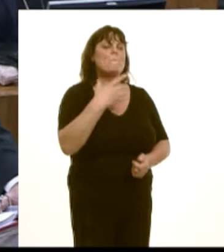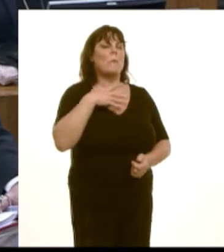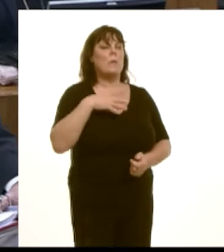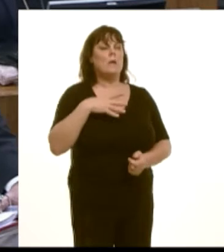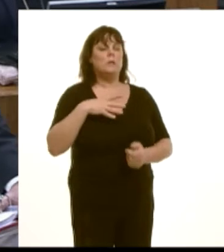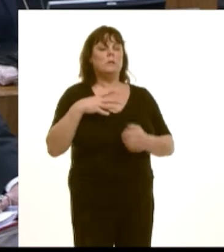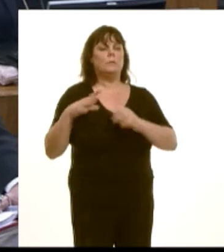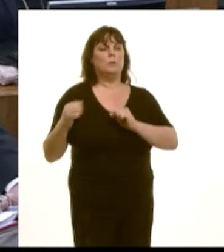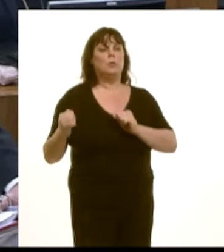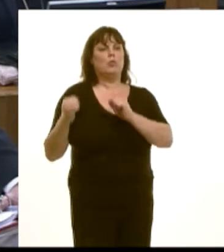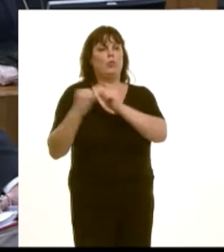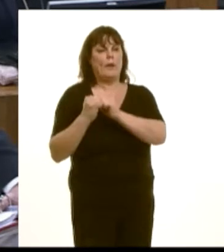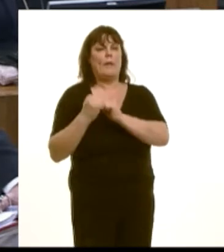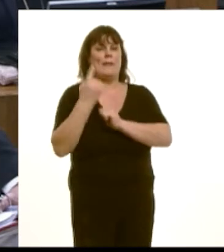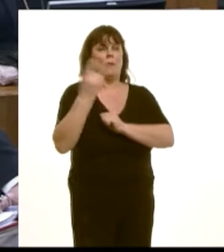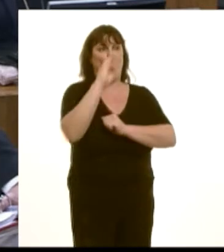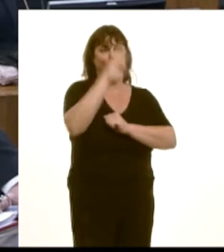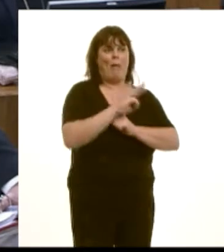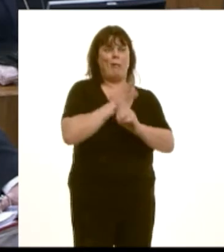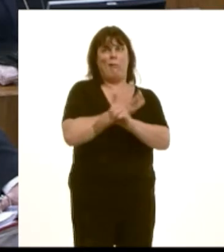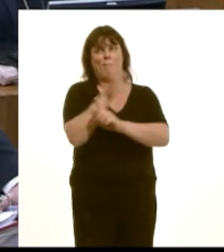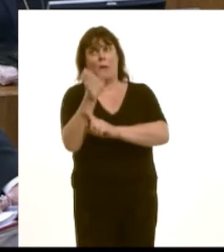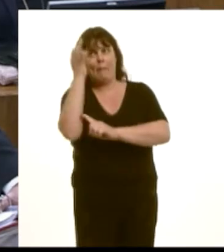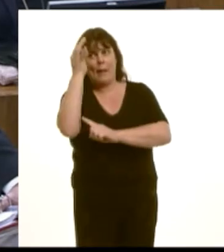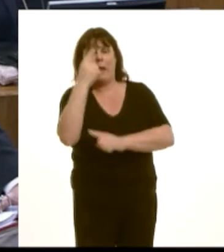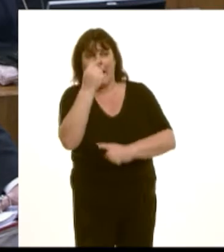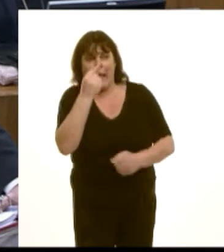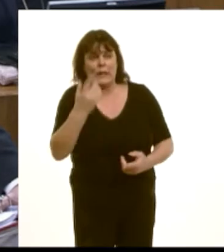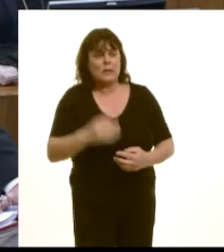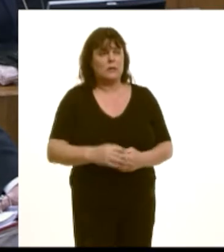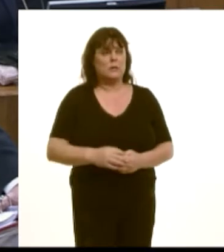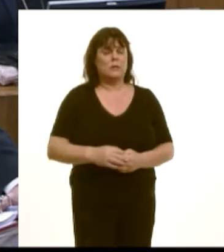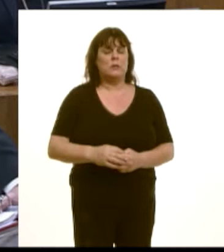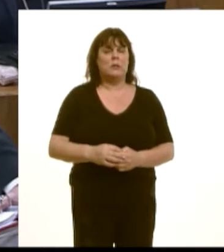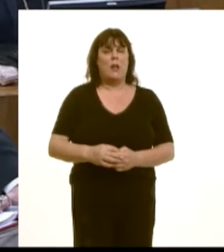agreement to have a person from Wales on the panel. I do not think that the Wales Office